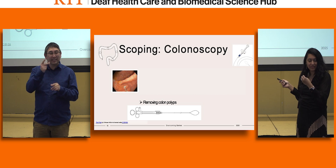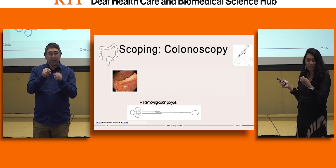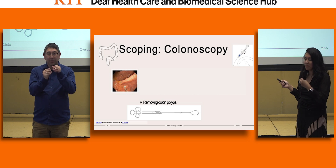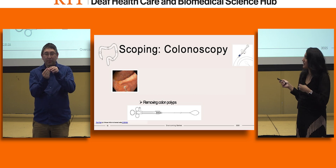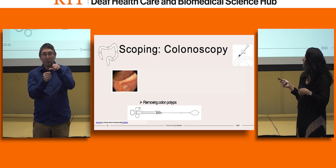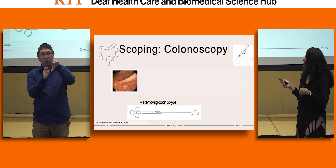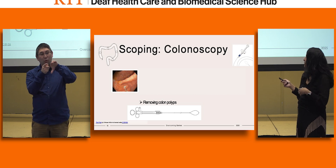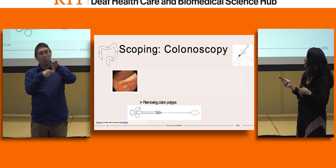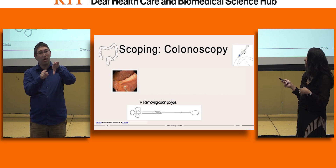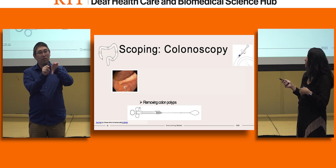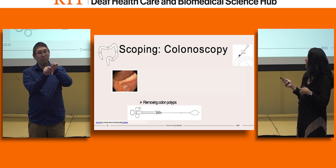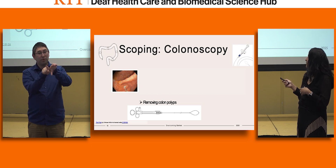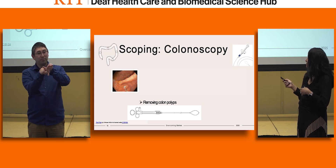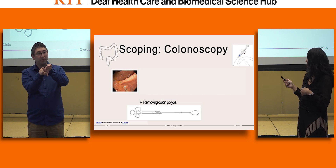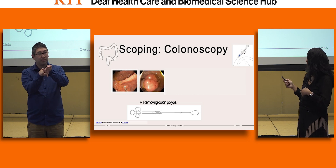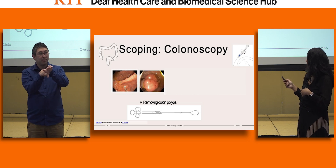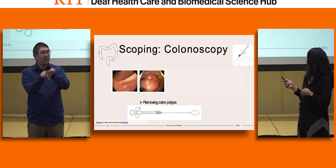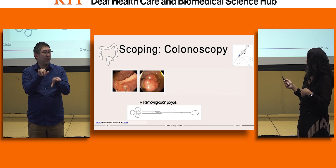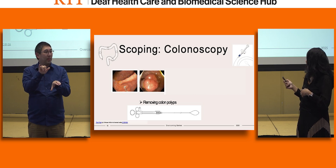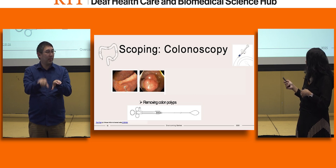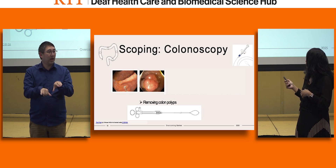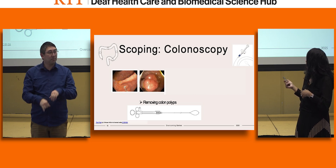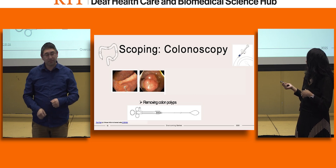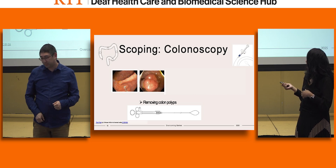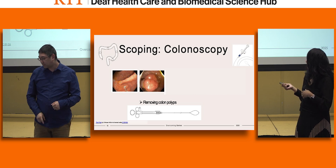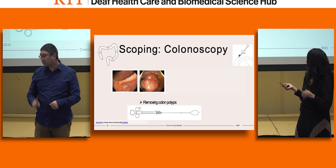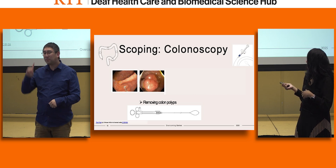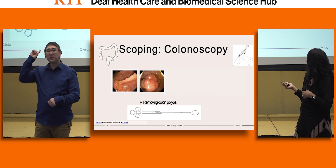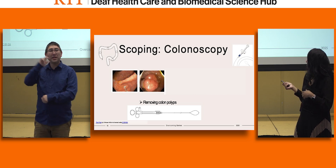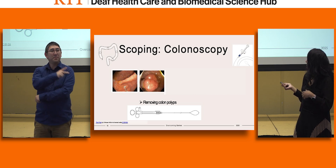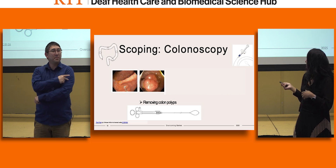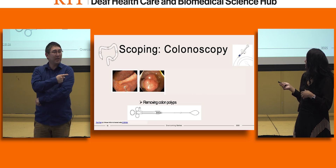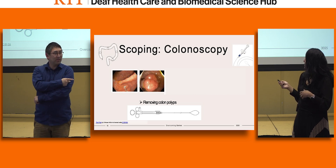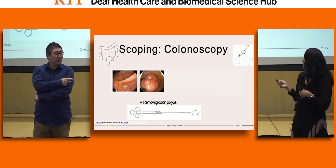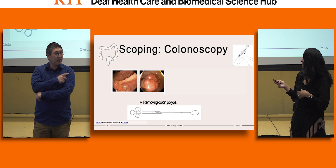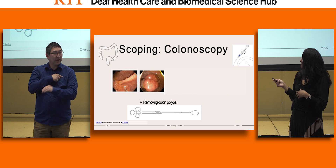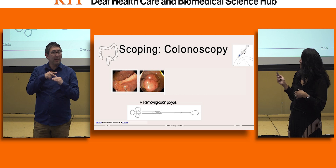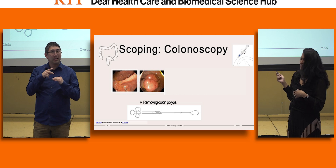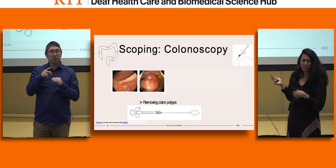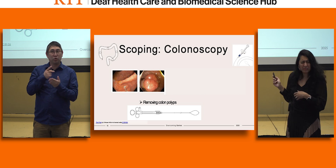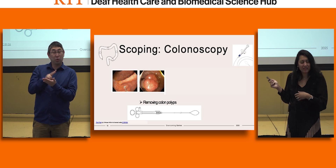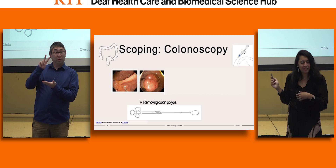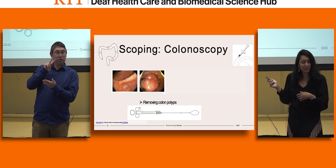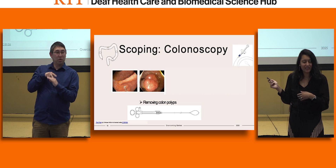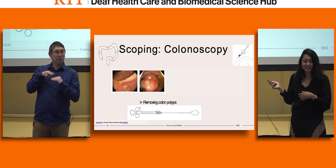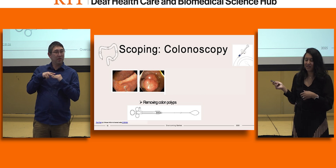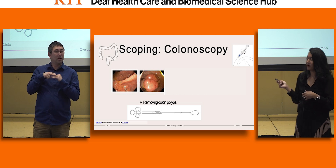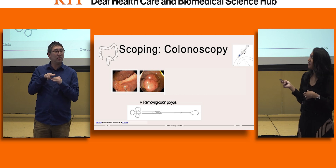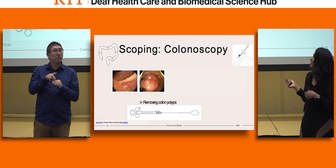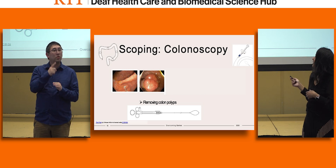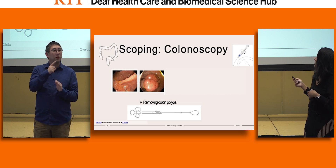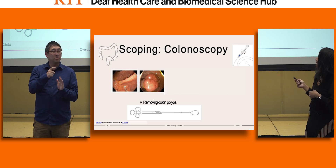that's popping out of the colon wall. This is a patient who I scoped about two weeks ago